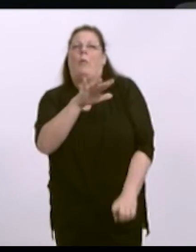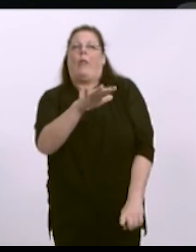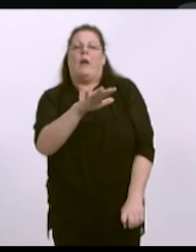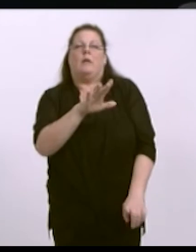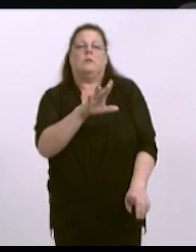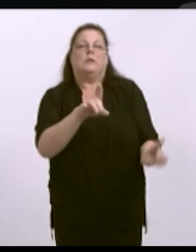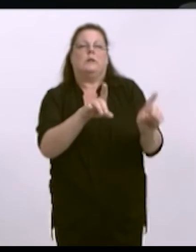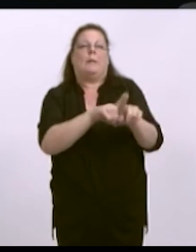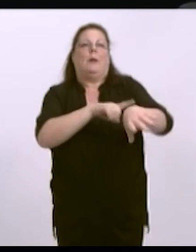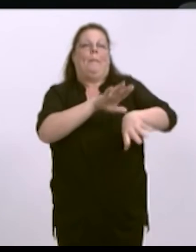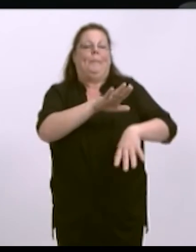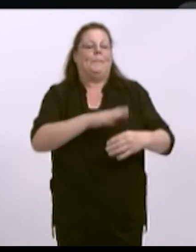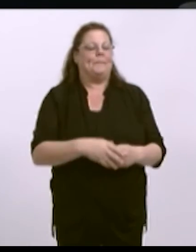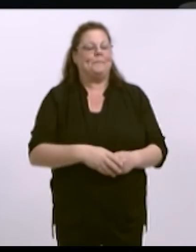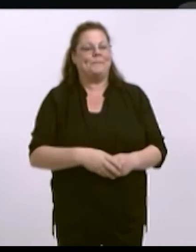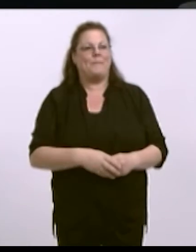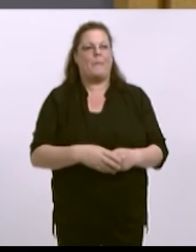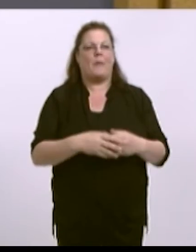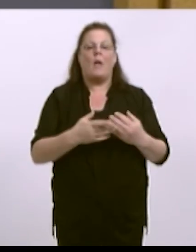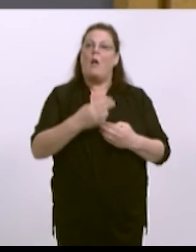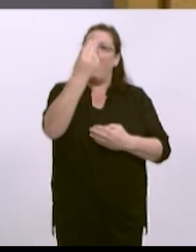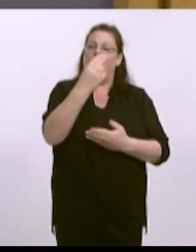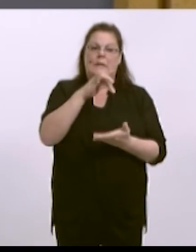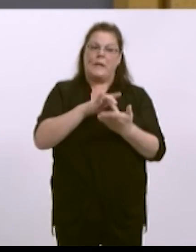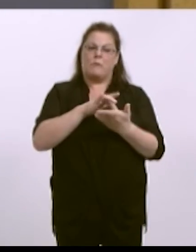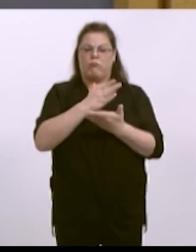the broader role that arts centres play, not just as places of entertainment, important